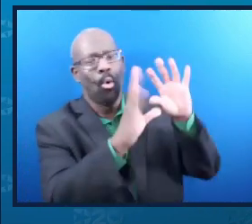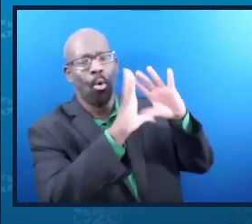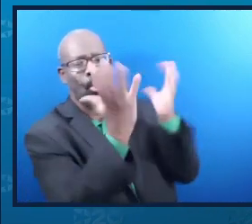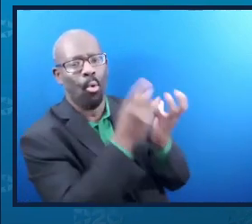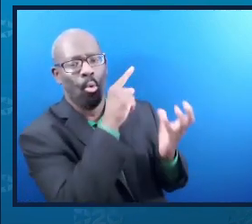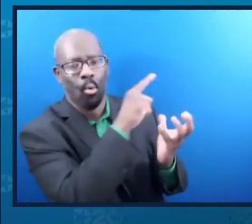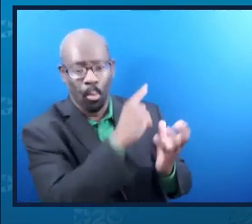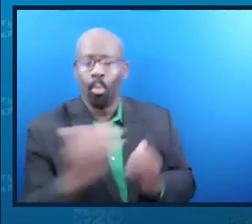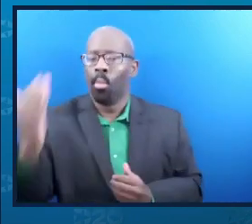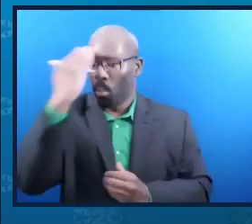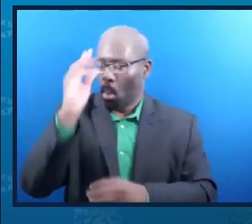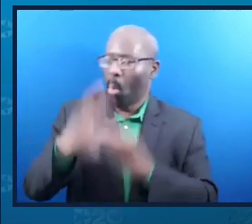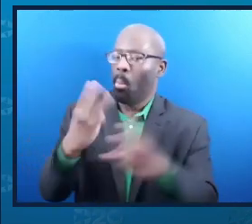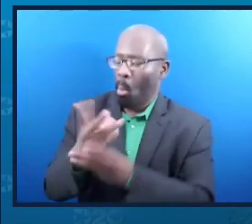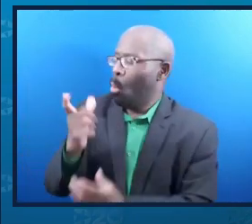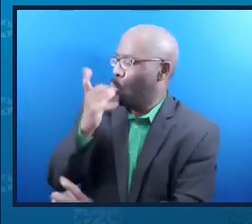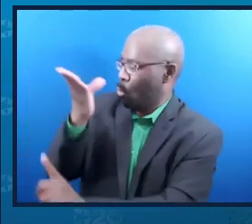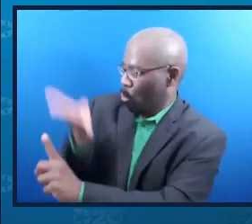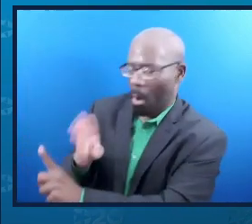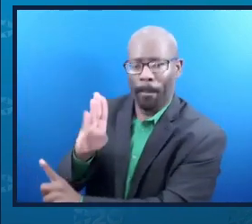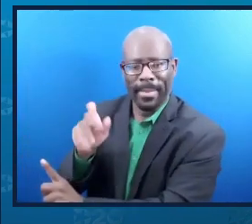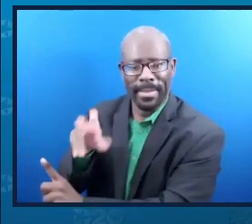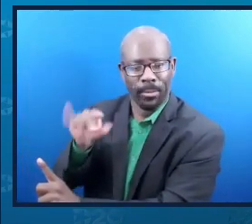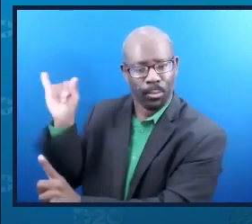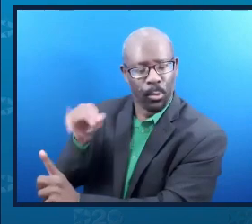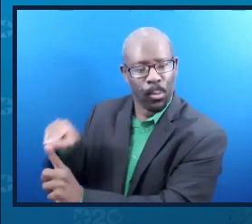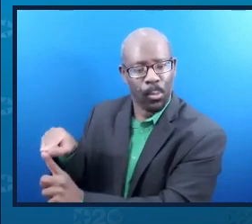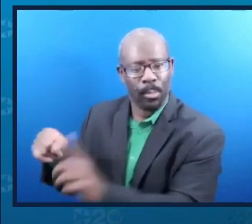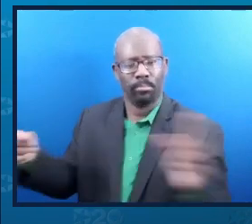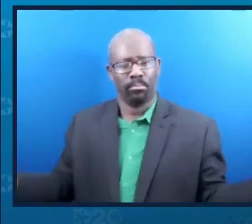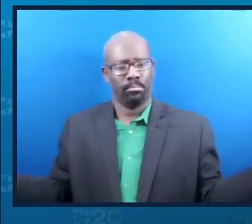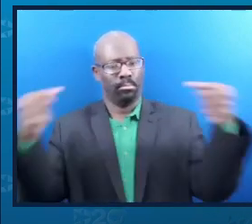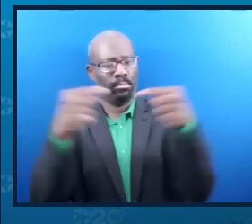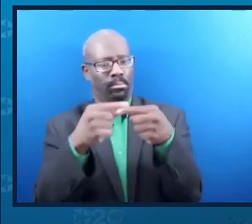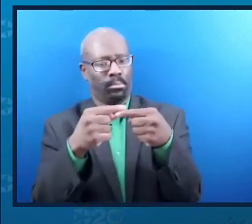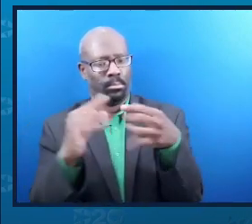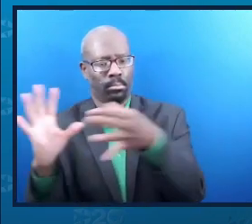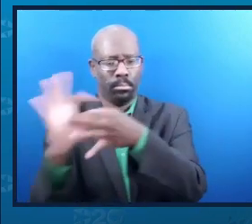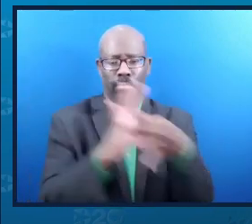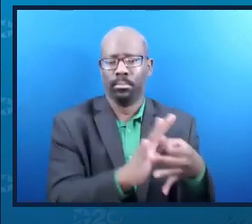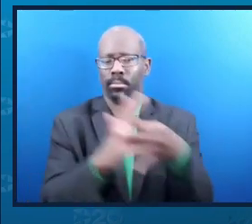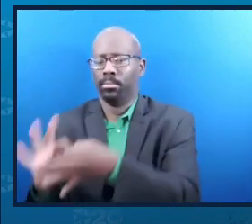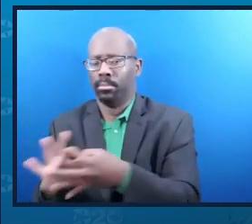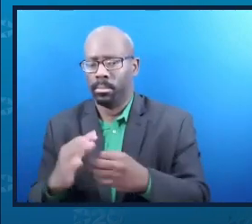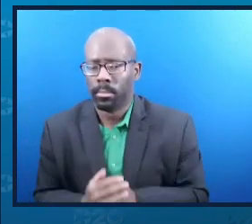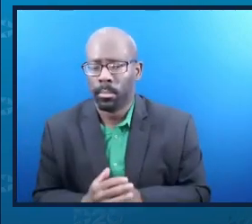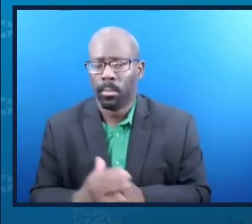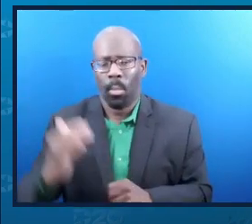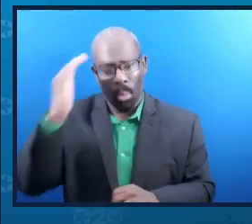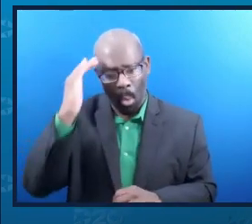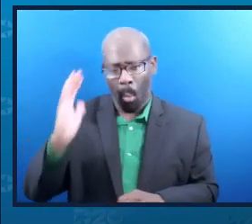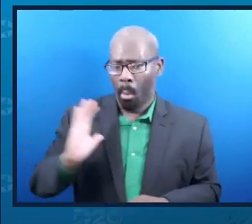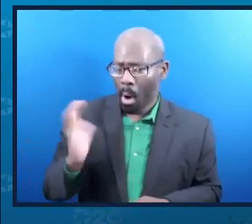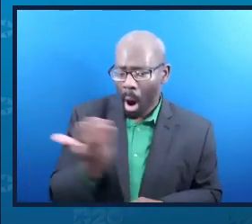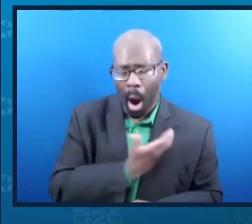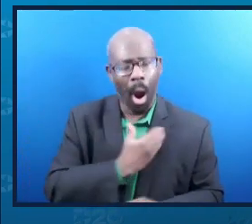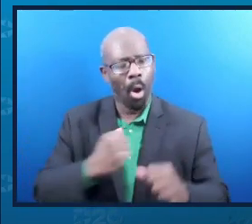WORLD KNOWS HIM. HE KNOWS THAT OUR TRUE STRENGTH